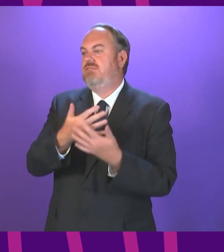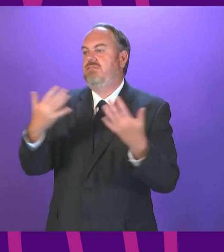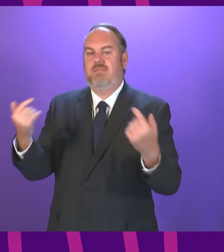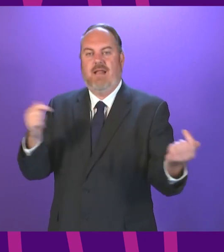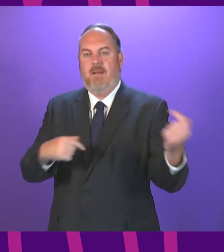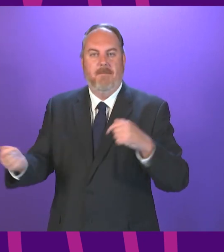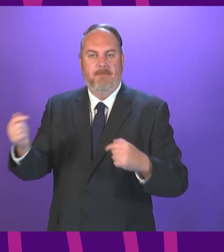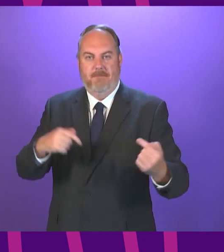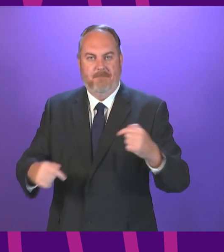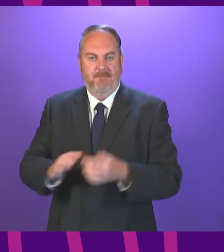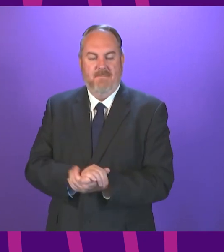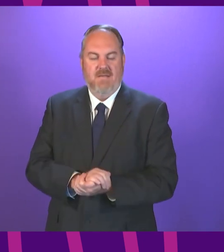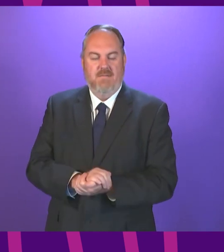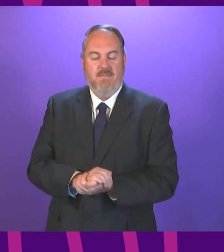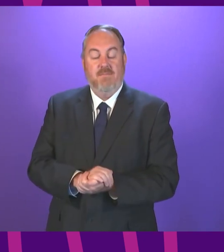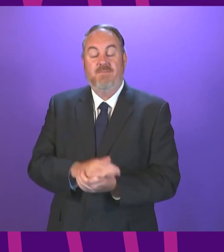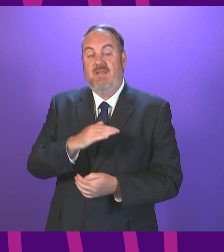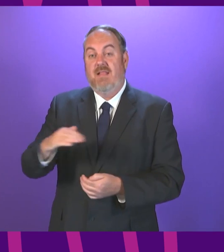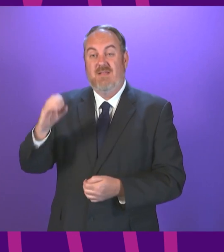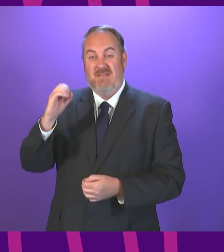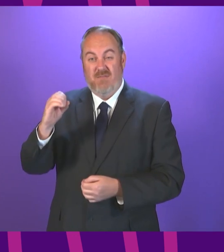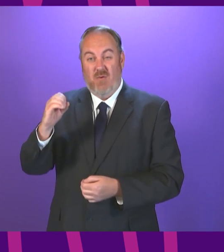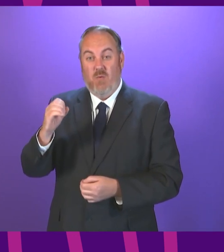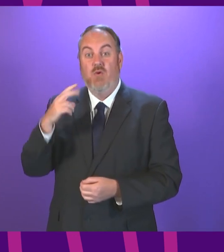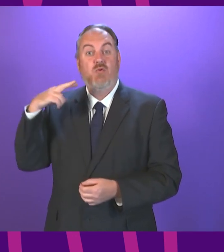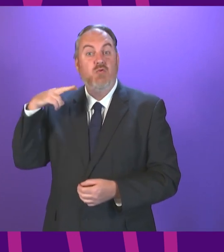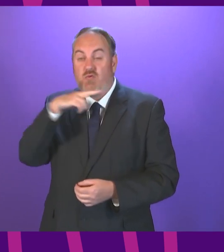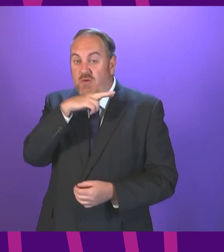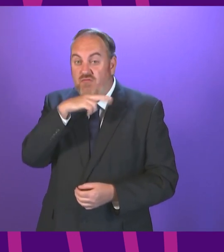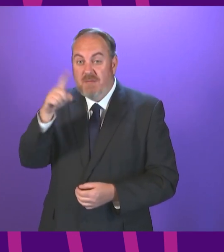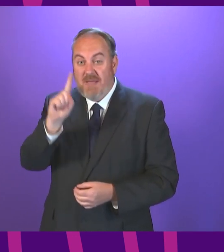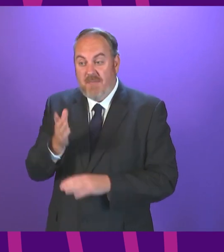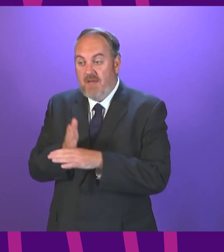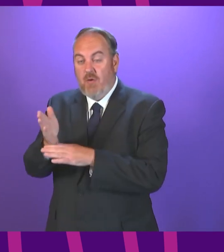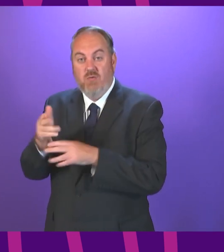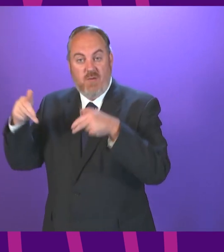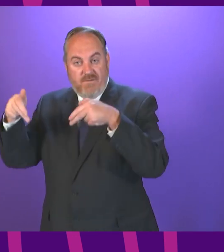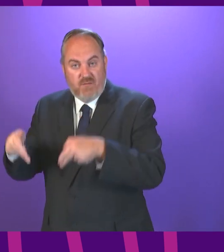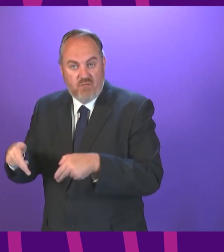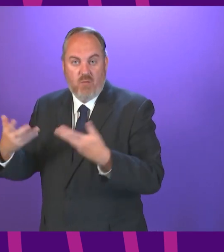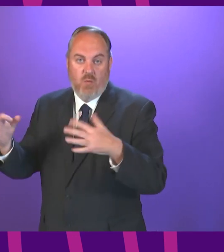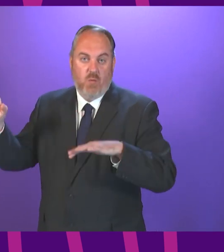In level 0, up to 200 people can attend weddings and funerals. Soft play centres can open,